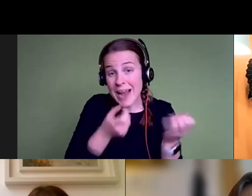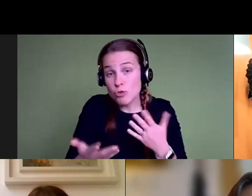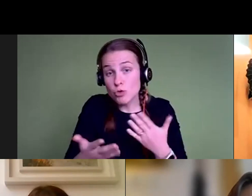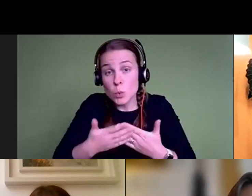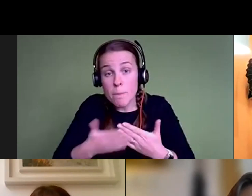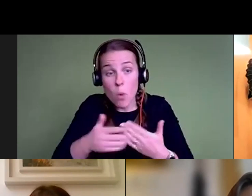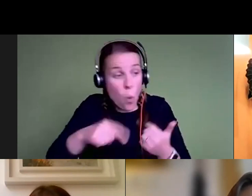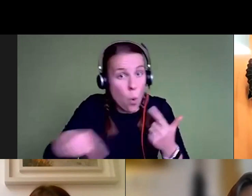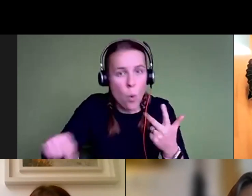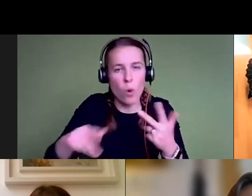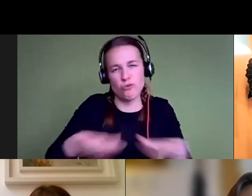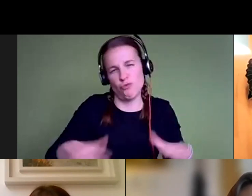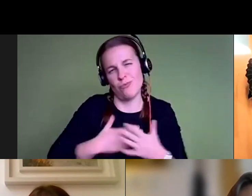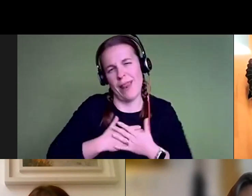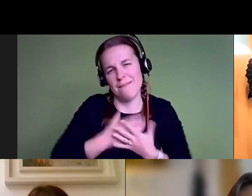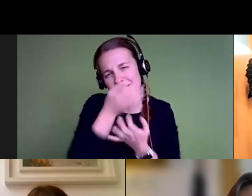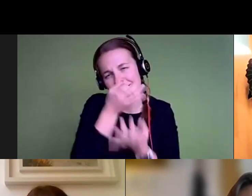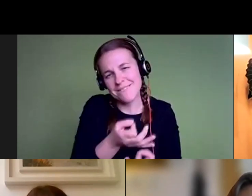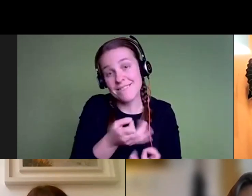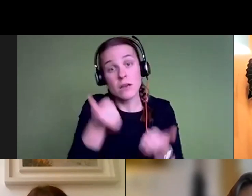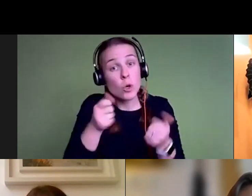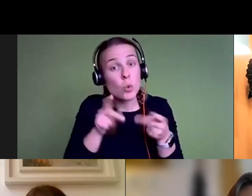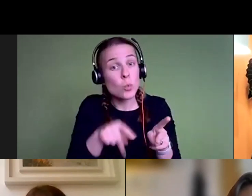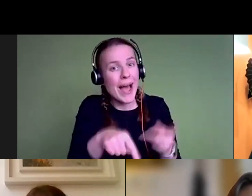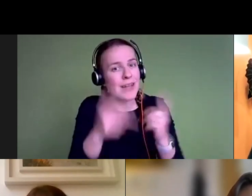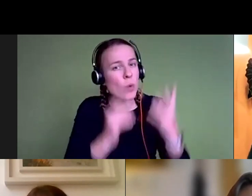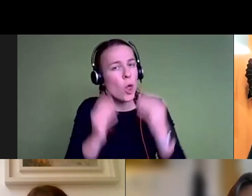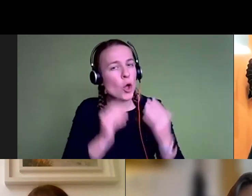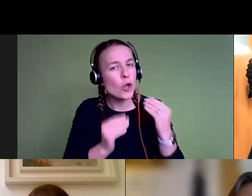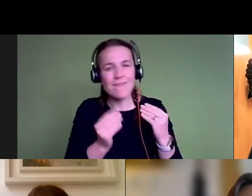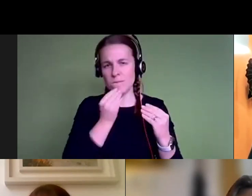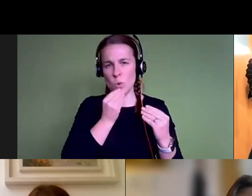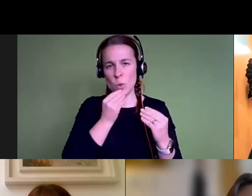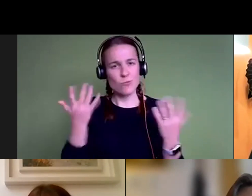They love that element.